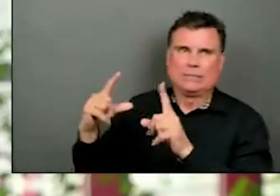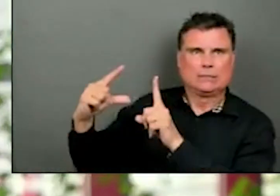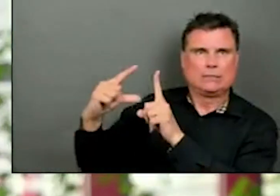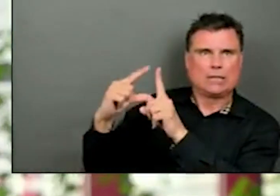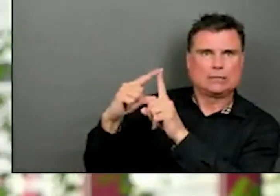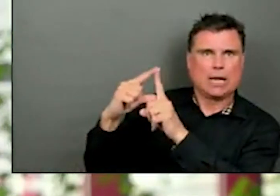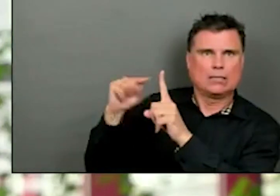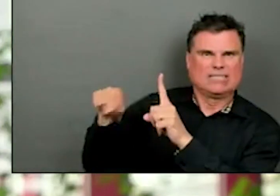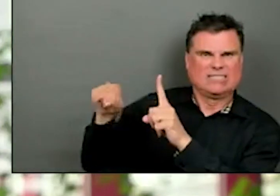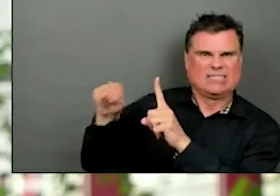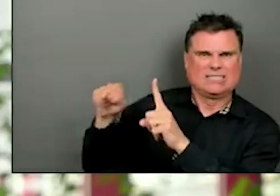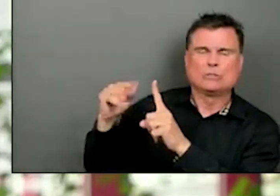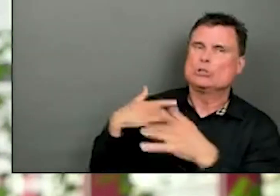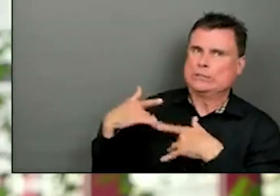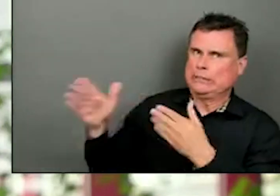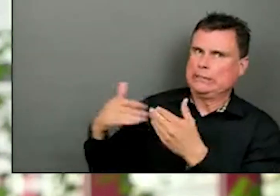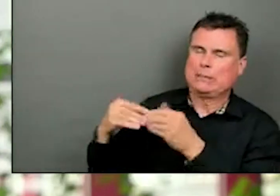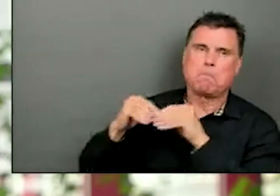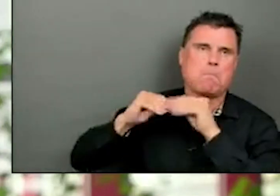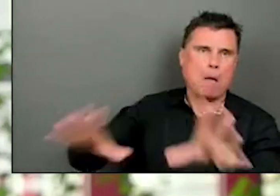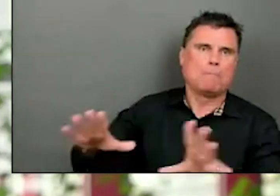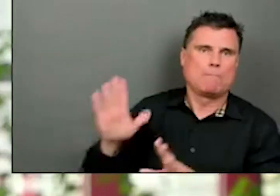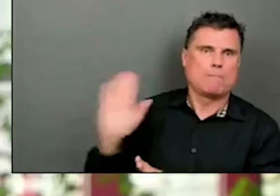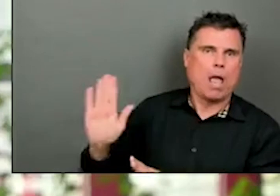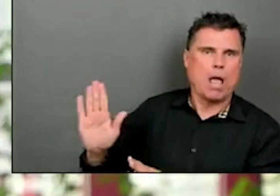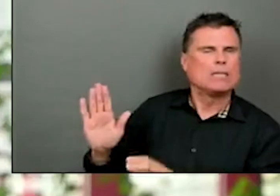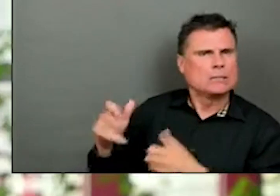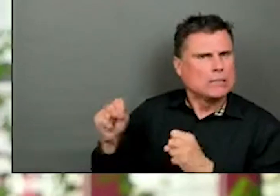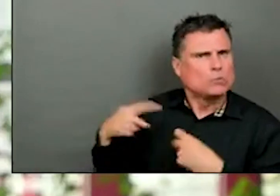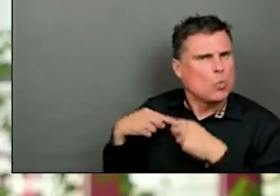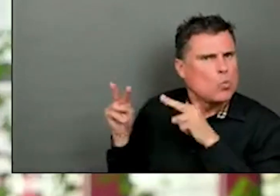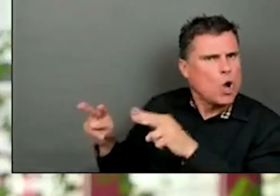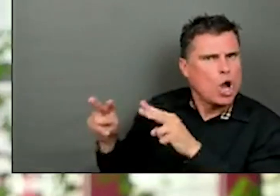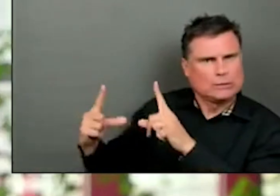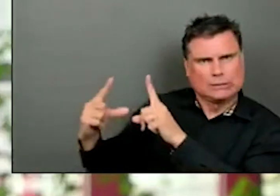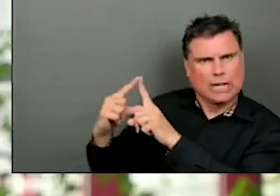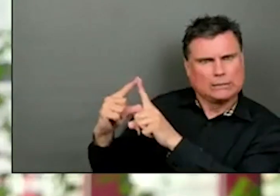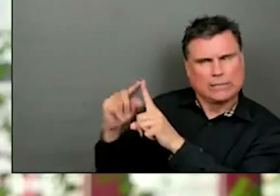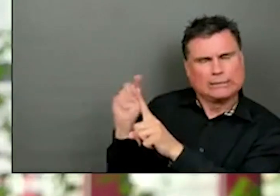so yes we are watching that really carefully and you know that's where we're seeing some glimmers